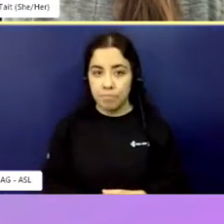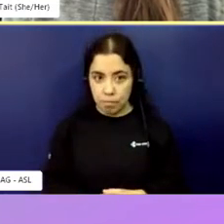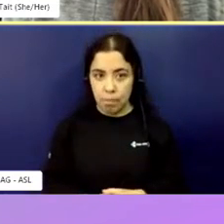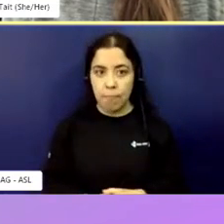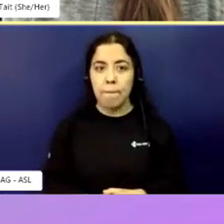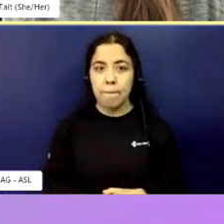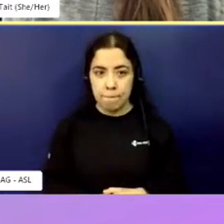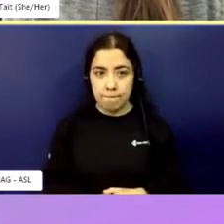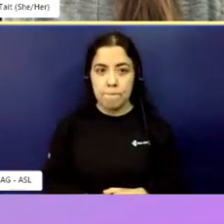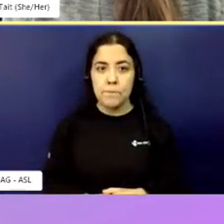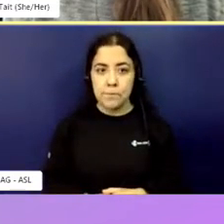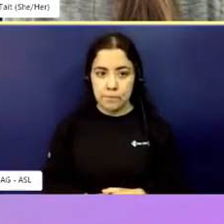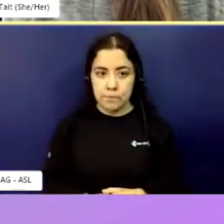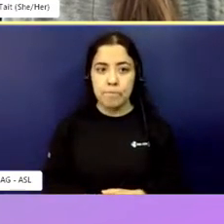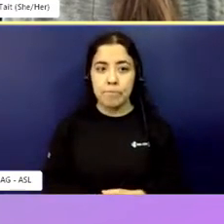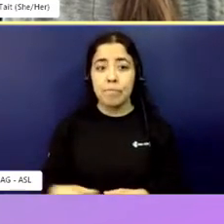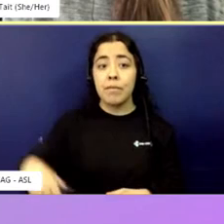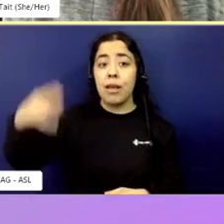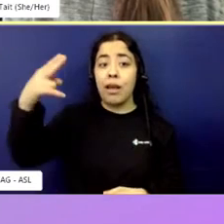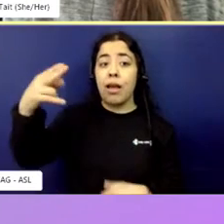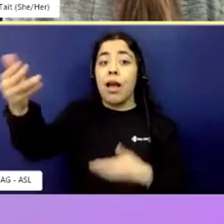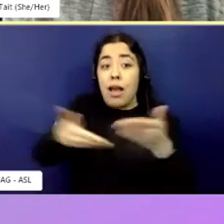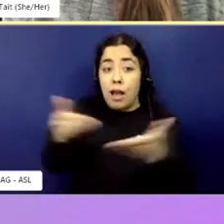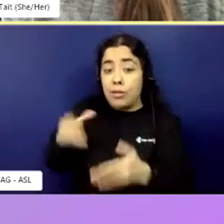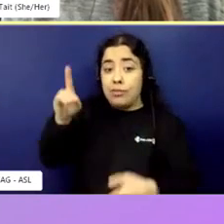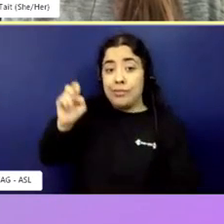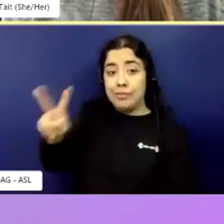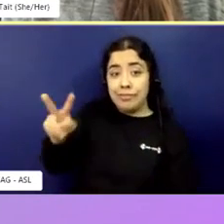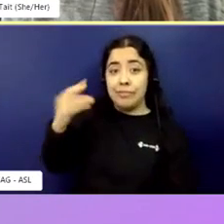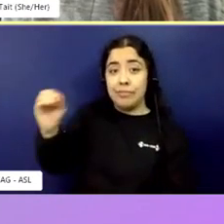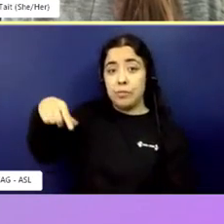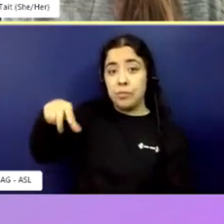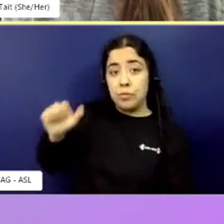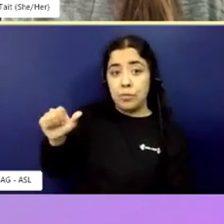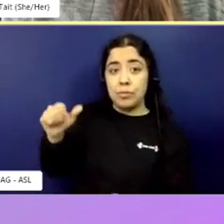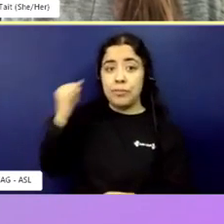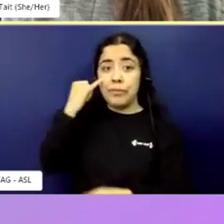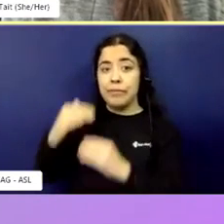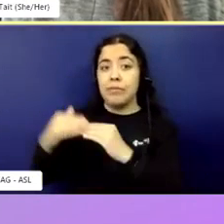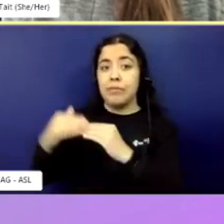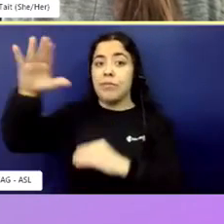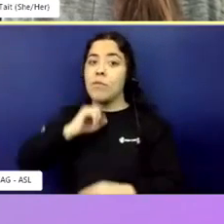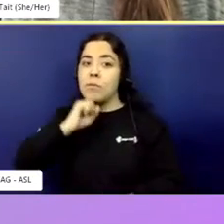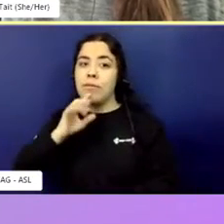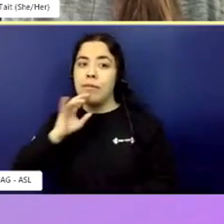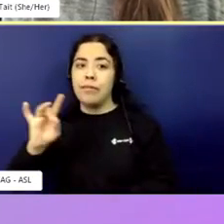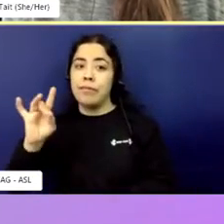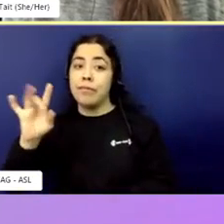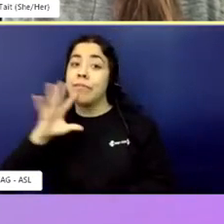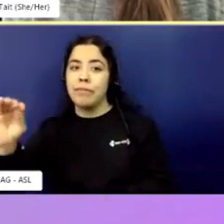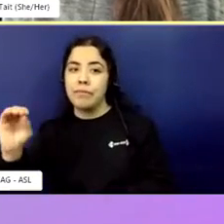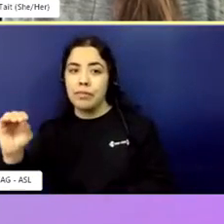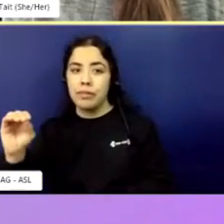come to bite us -- higher devs and QA over age 50. Don't give them fast